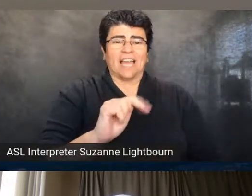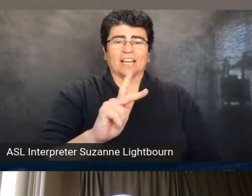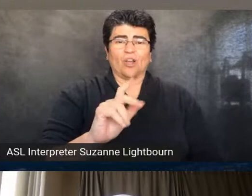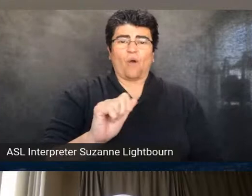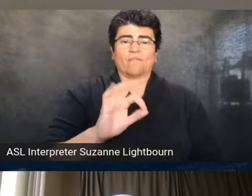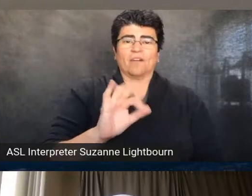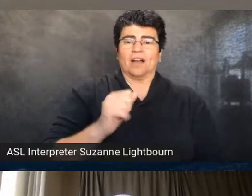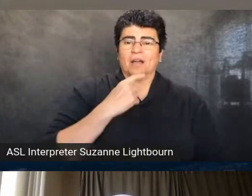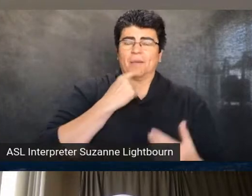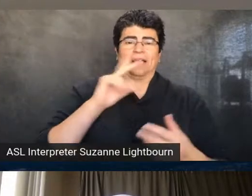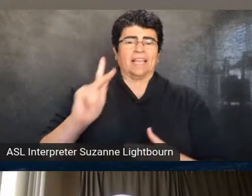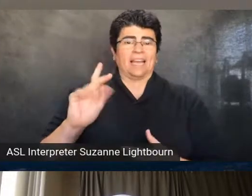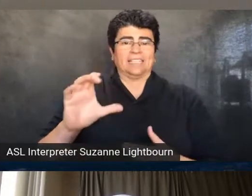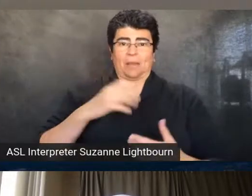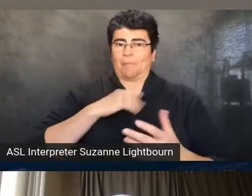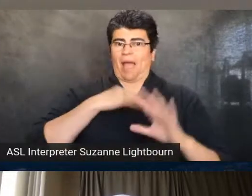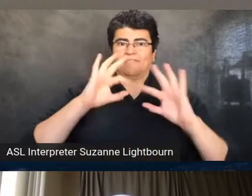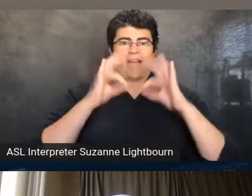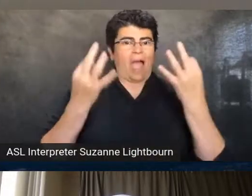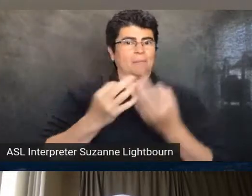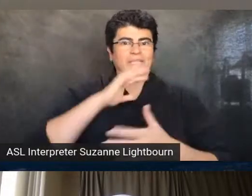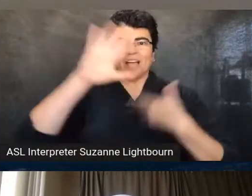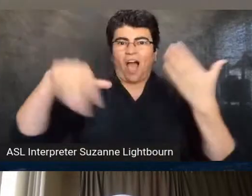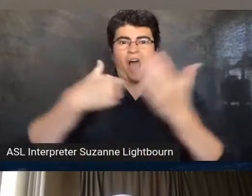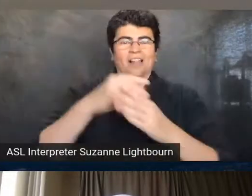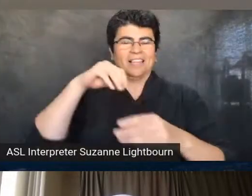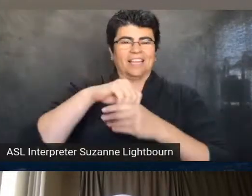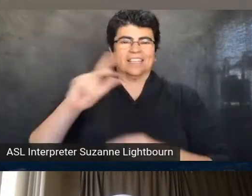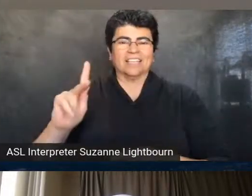my family's all up in the Kennedy Center, my partner works there,